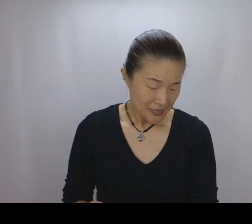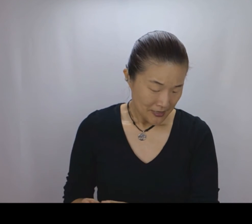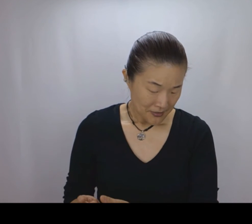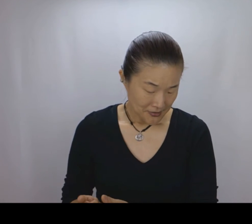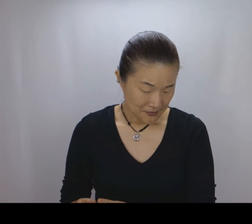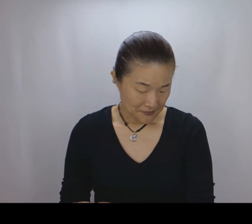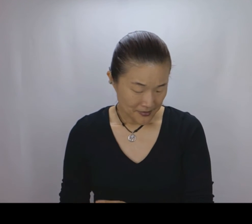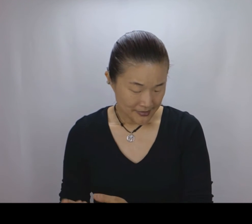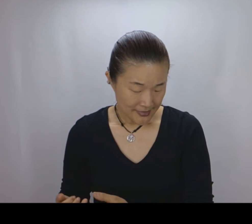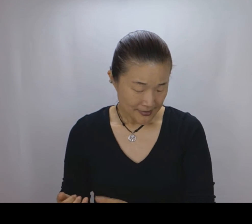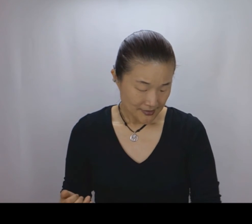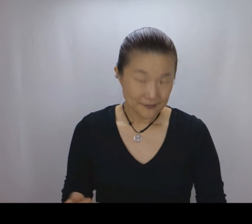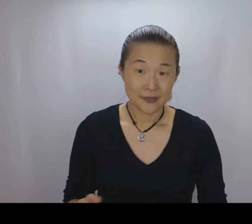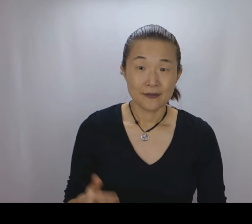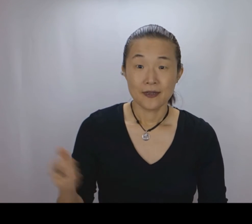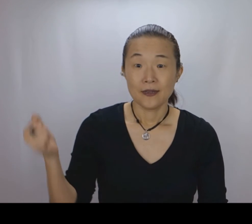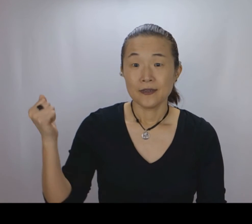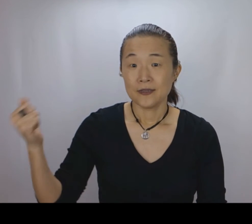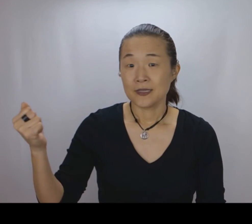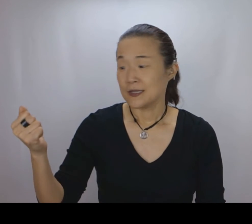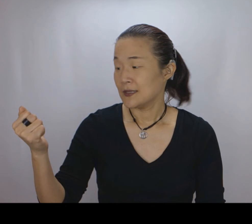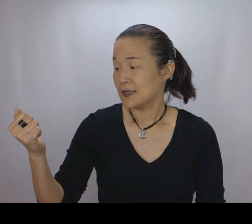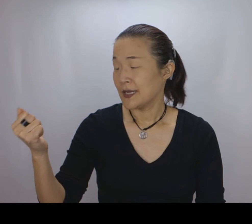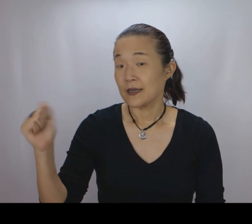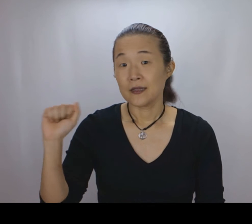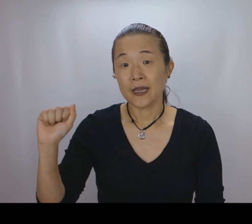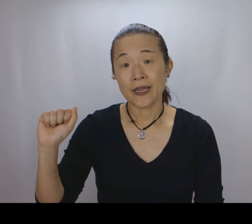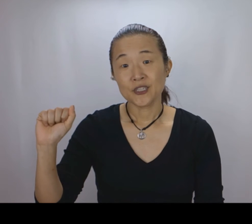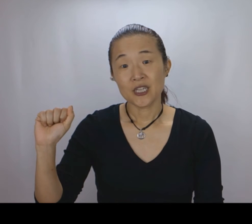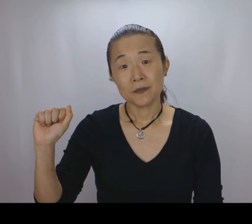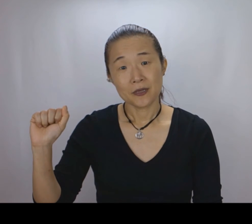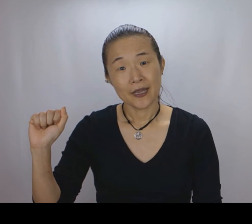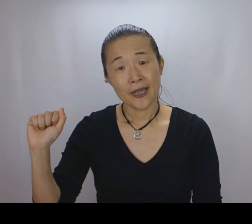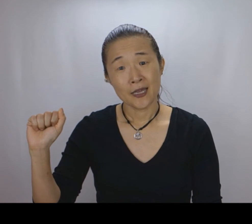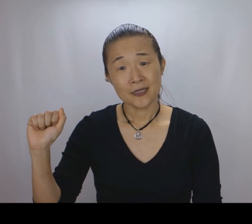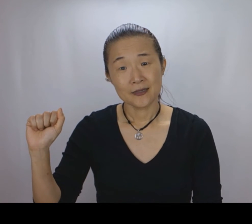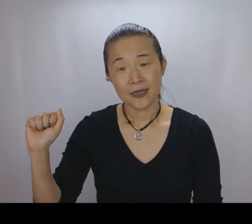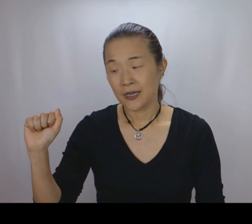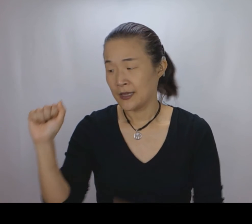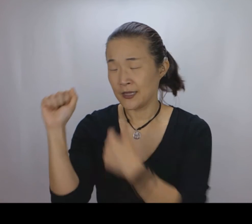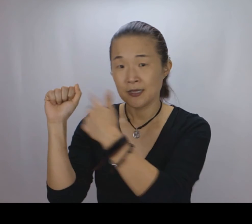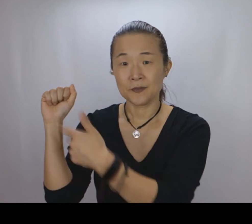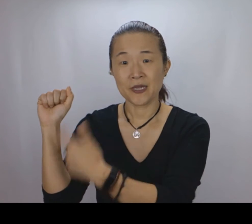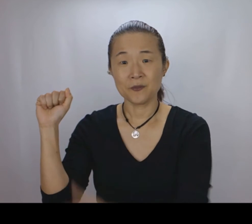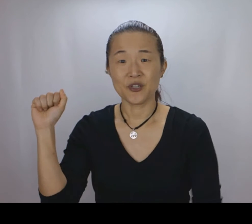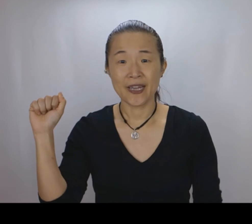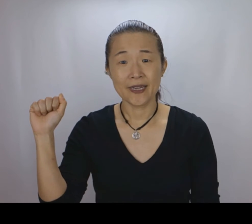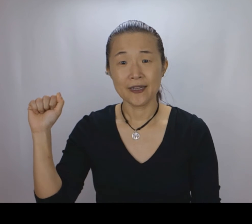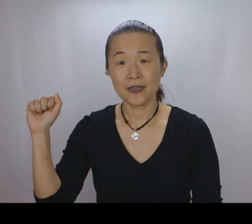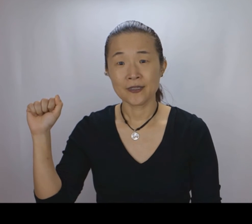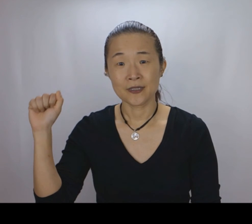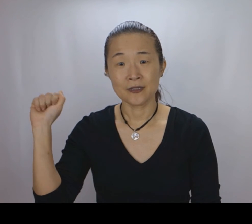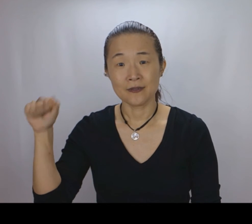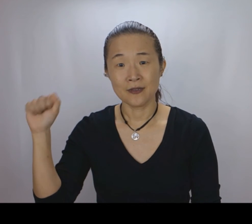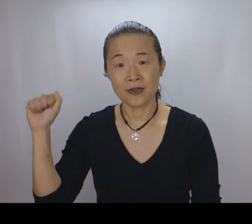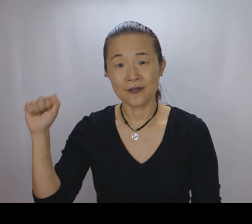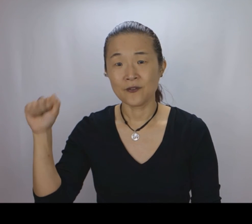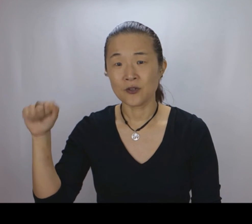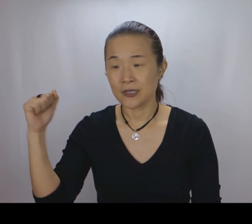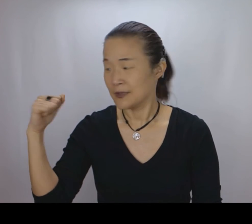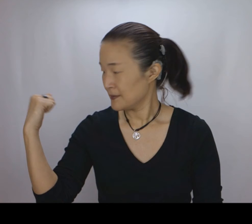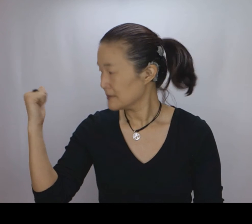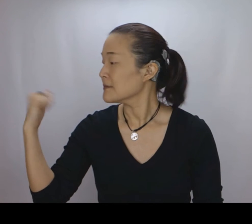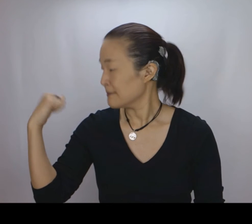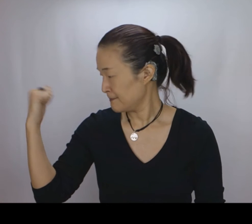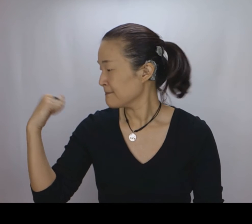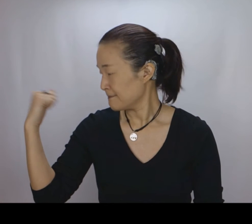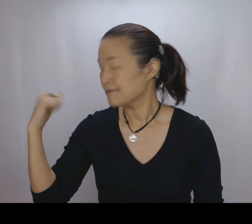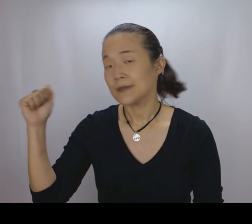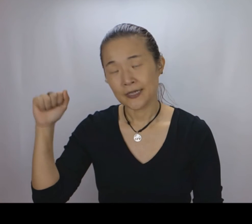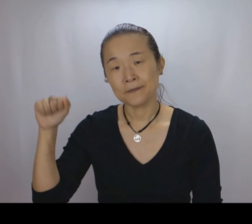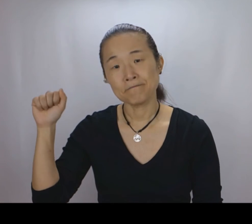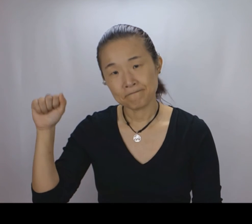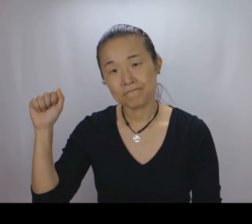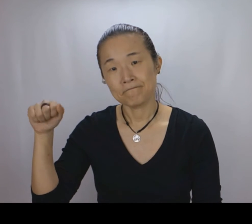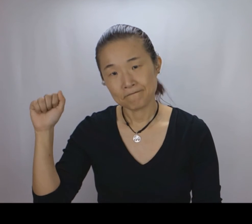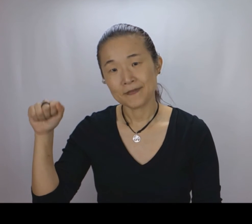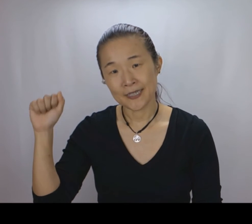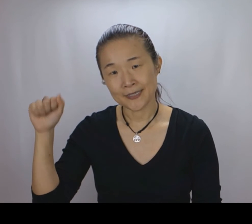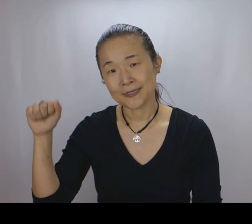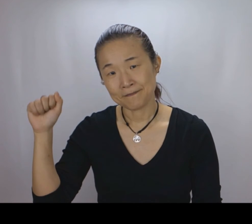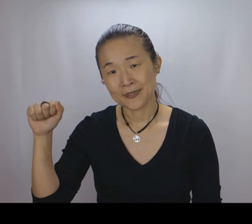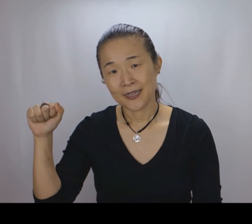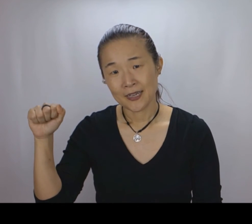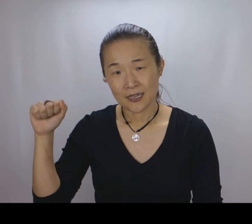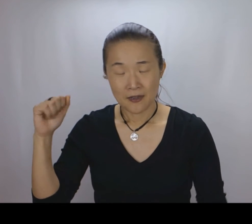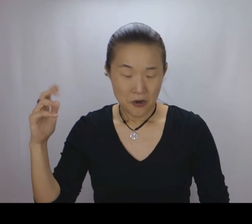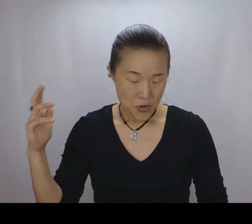So yes. You just take the "A" shape hand and then this become your head and you're going to nod it forward mm-hmm, yep, yes.